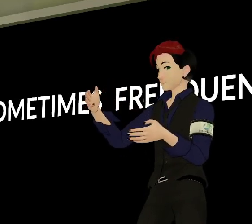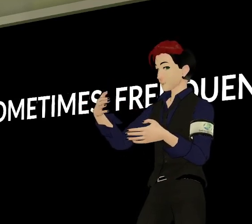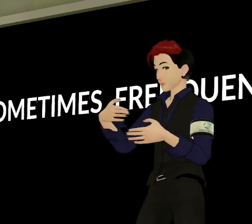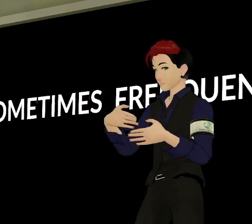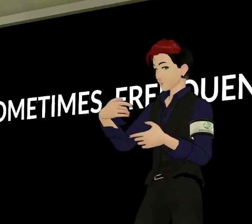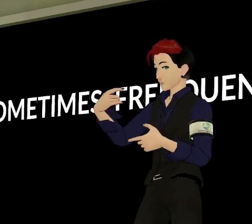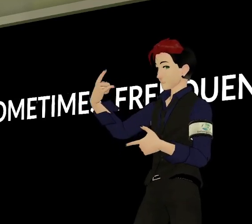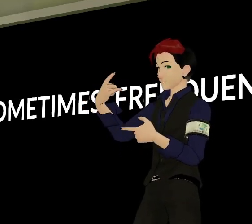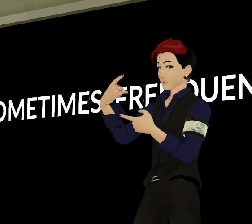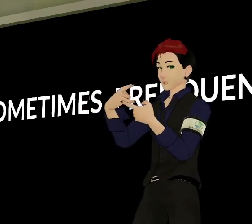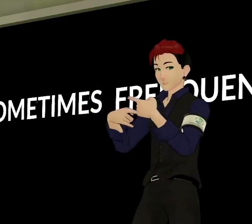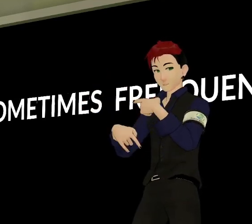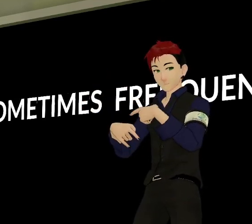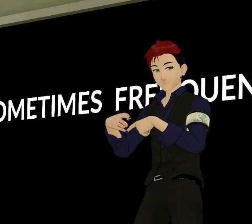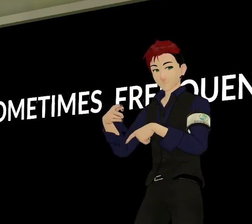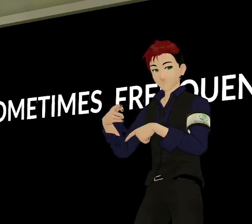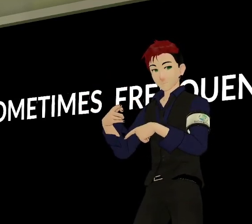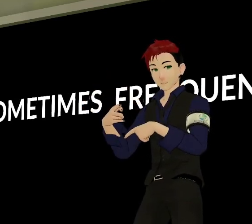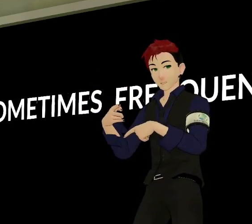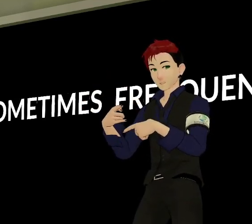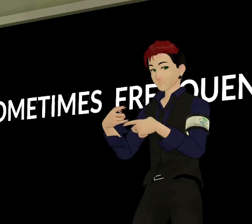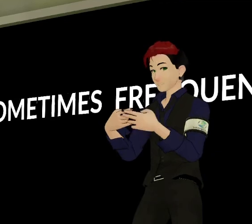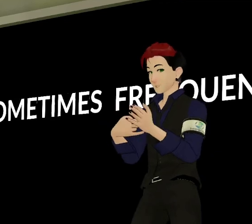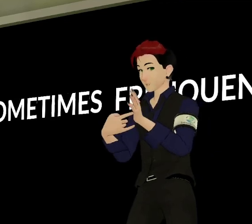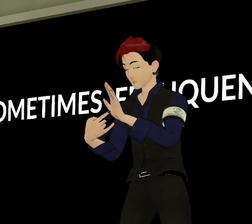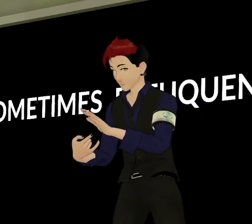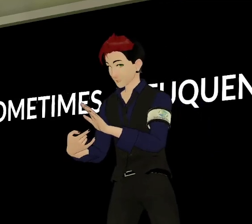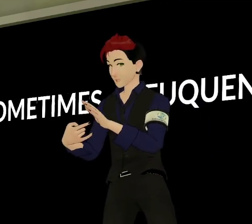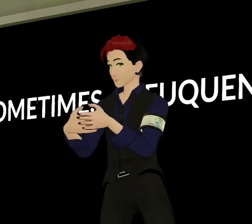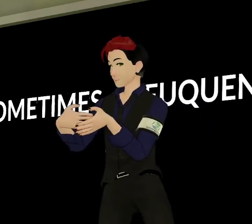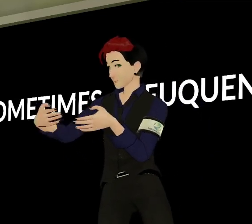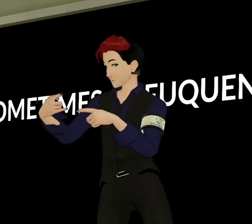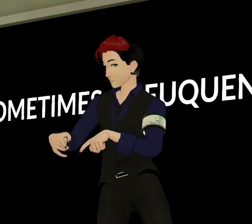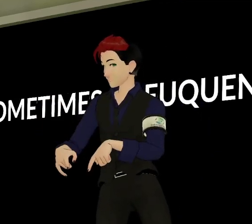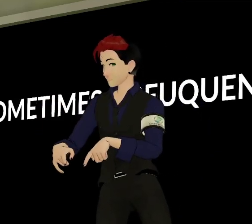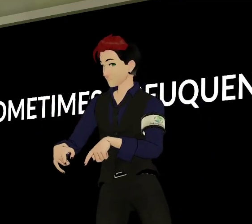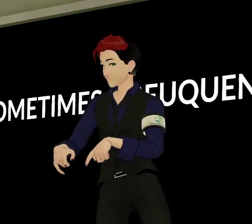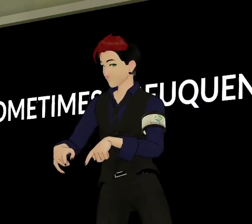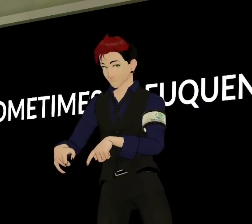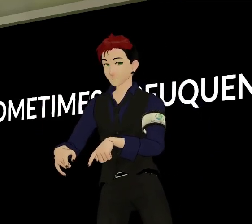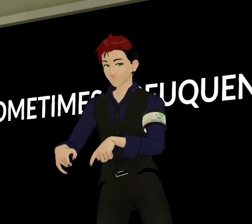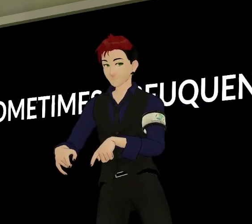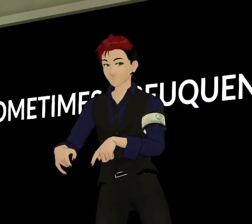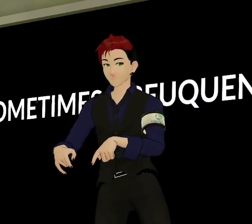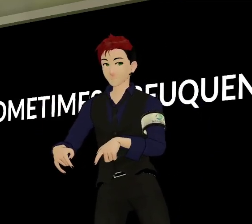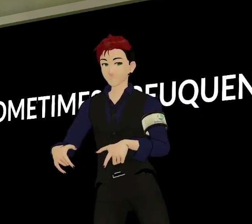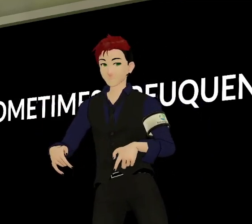got one sign and you show how often it happens